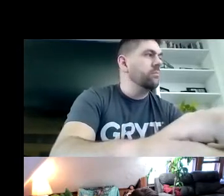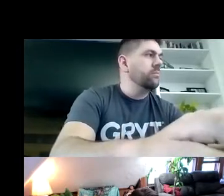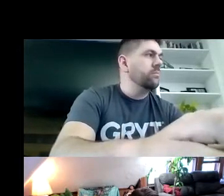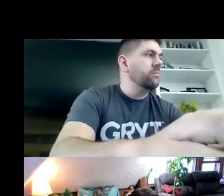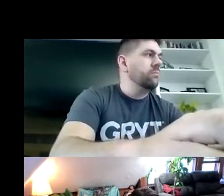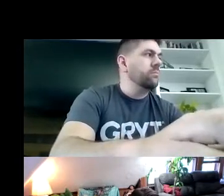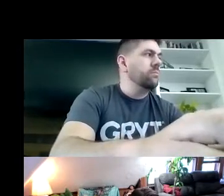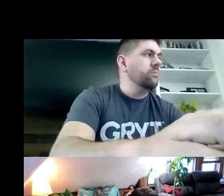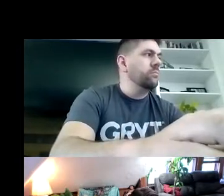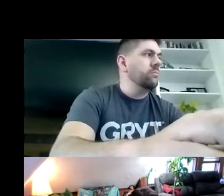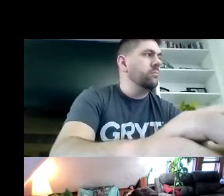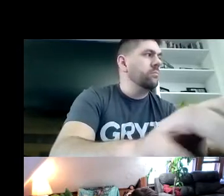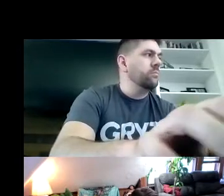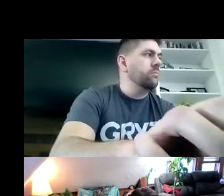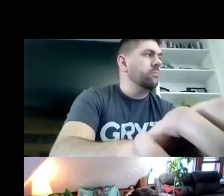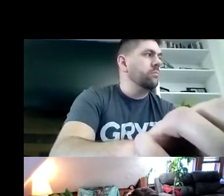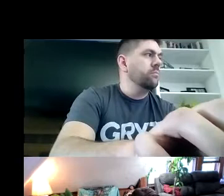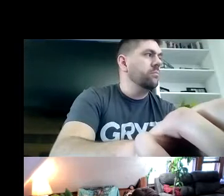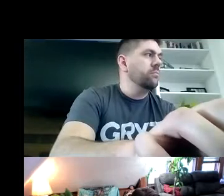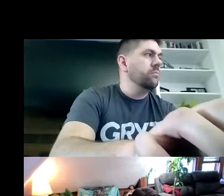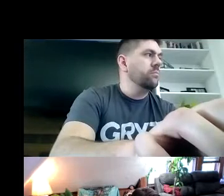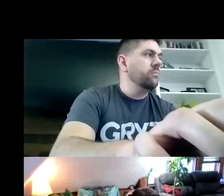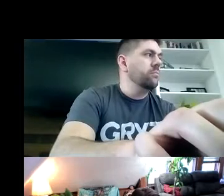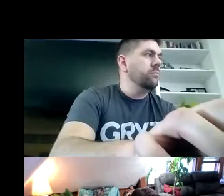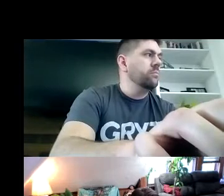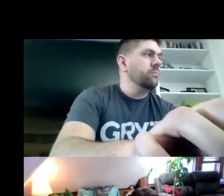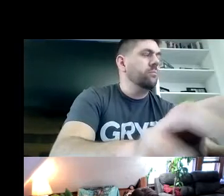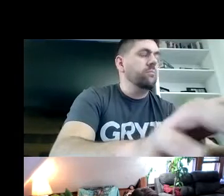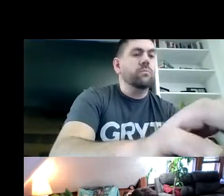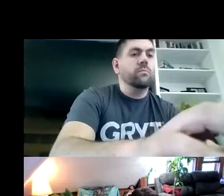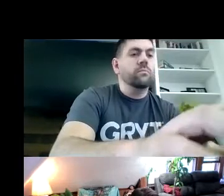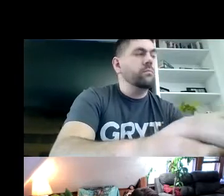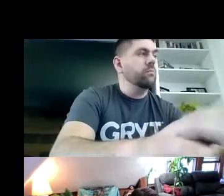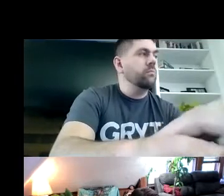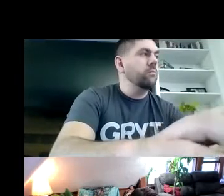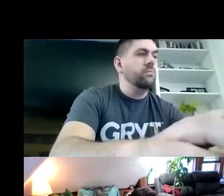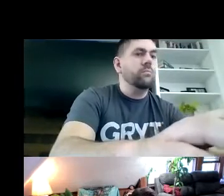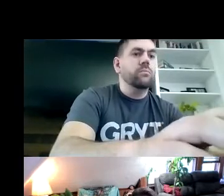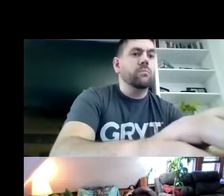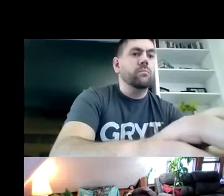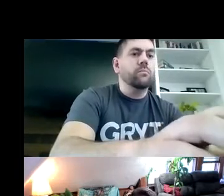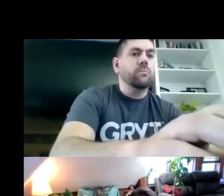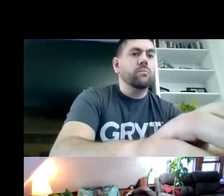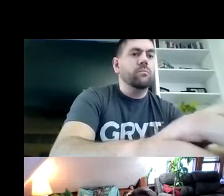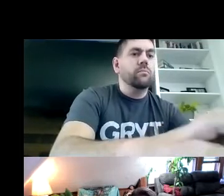with their insurance companies, with their employers, with their colleges, if they're trying to go back to school